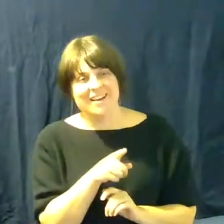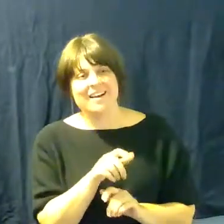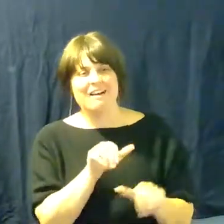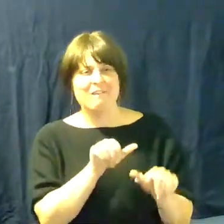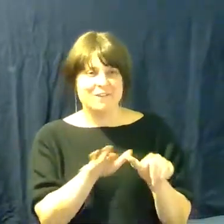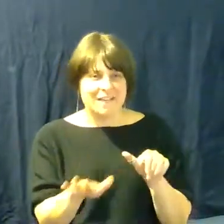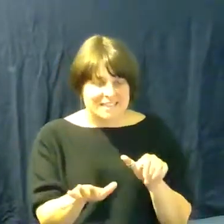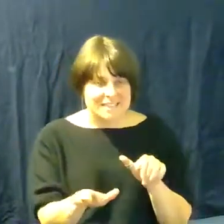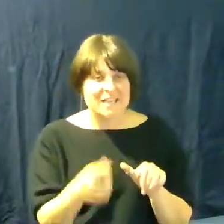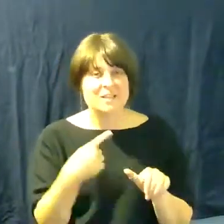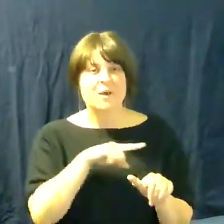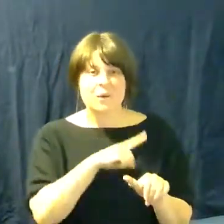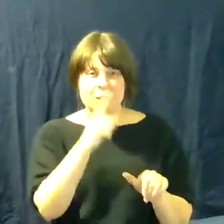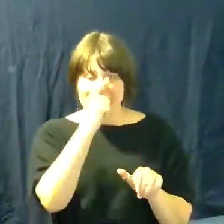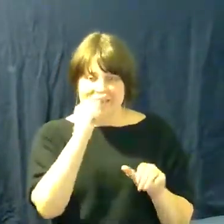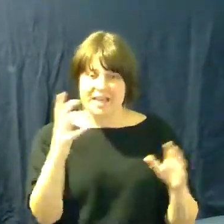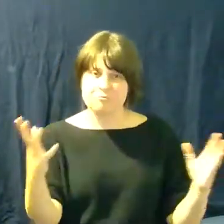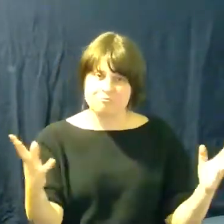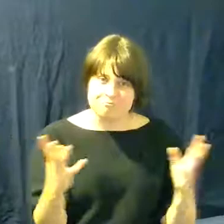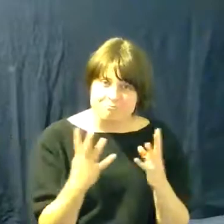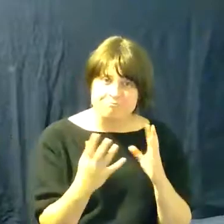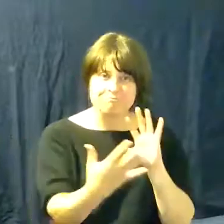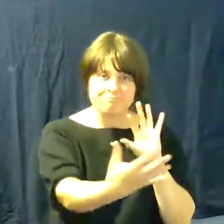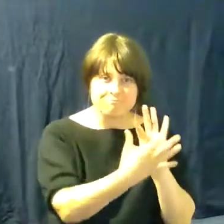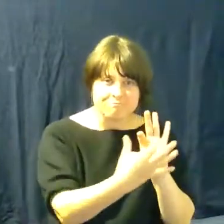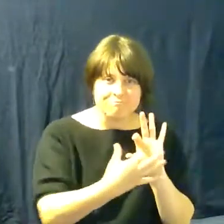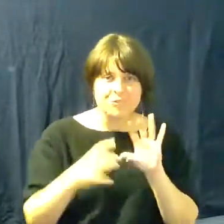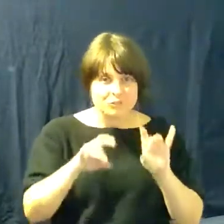Ha, ha, ha. We always